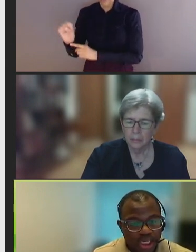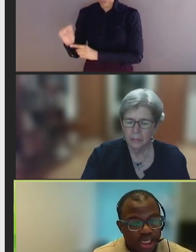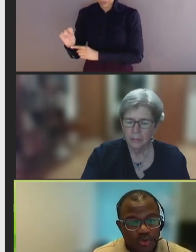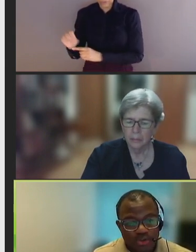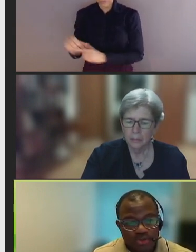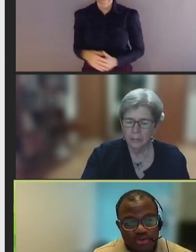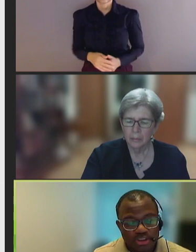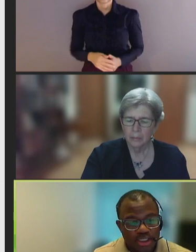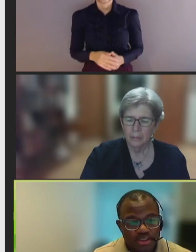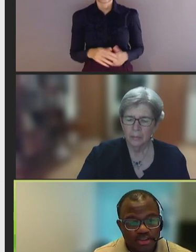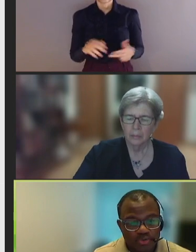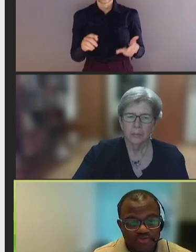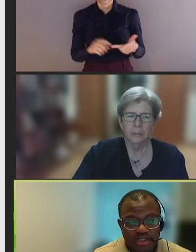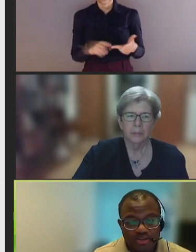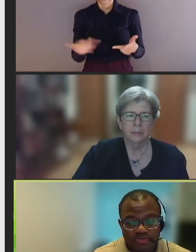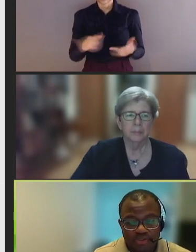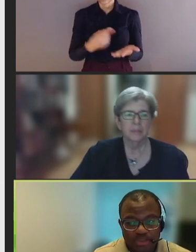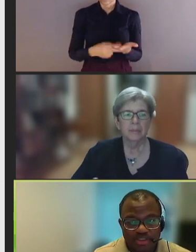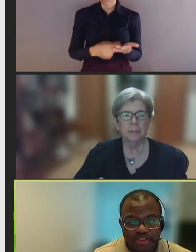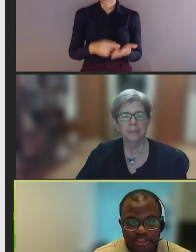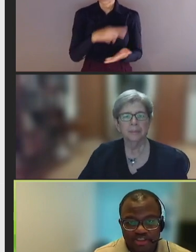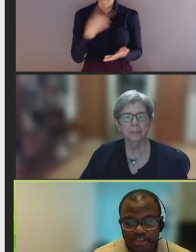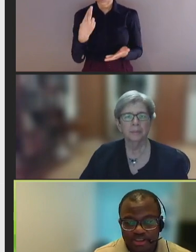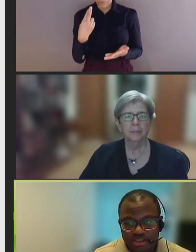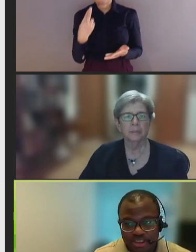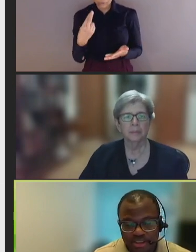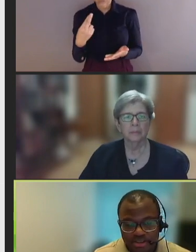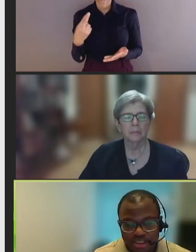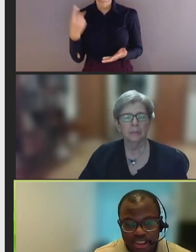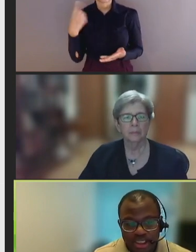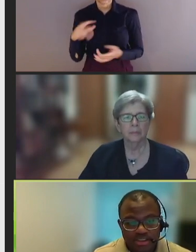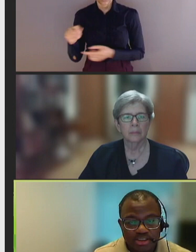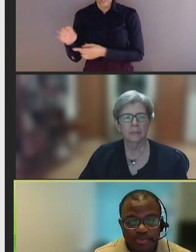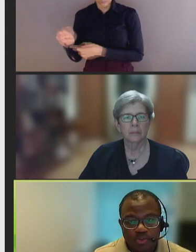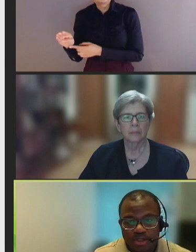And we'll also discuss some risk factors for TB infection and disease, since I'm aware of